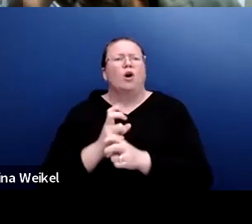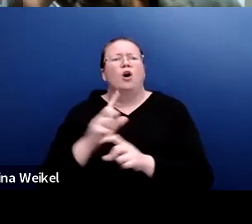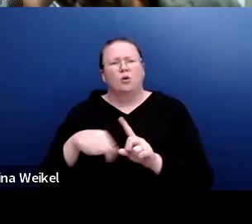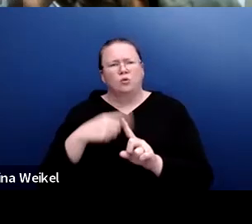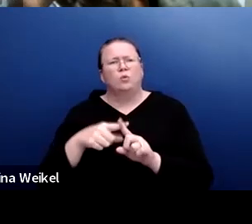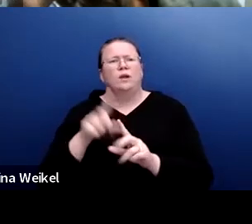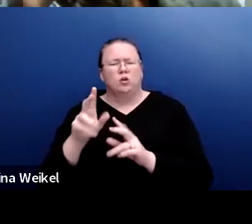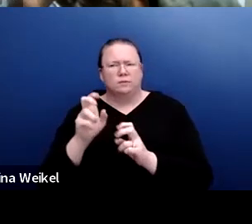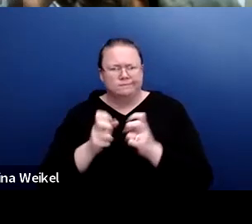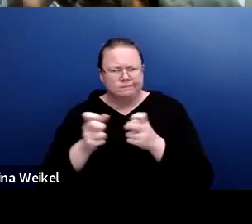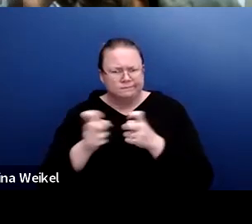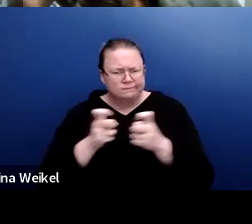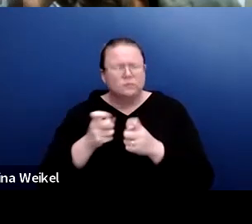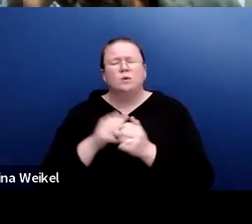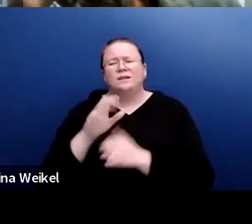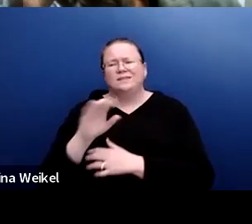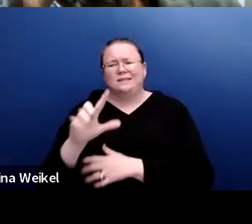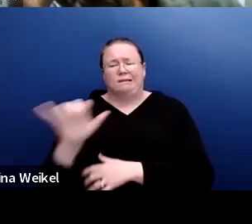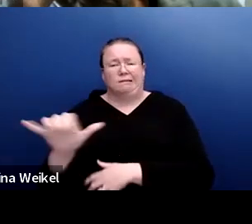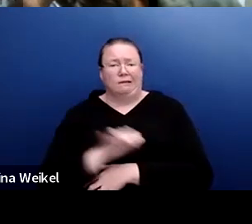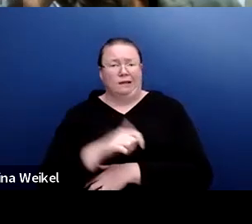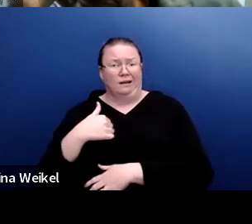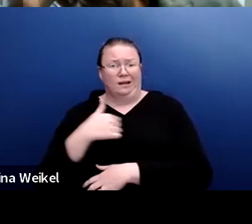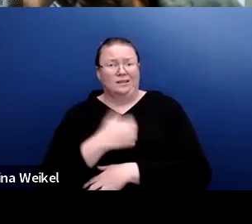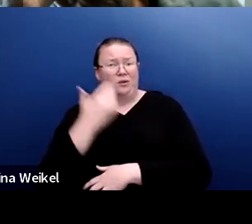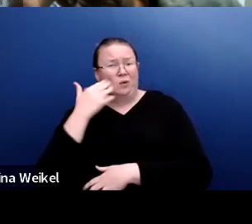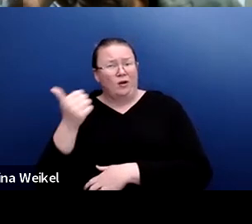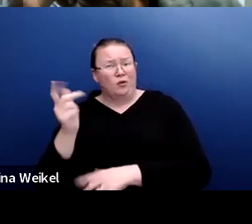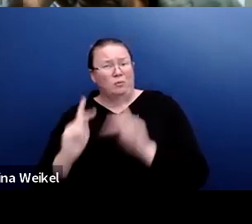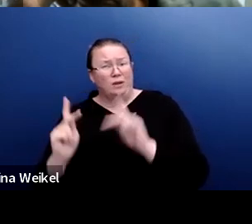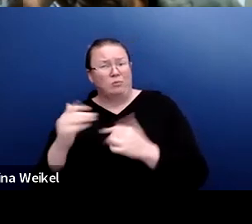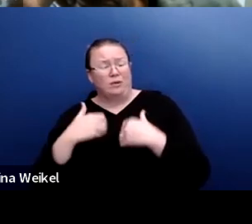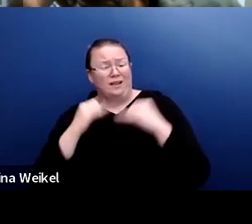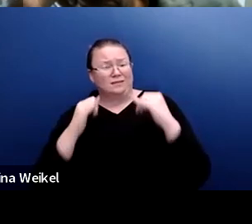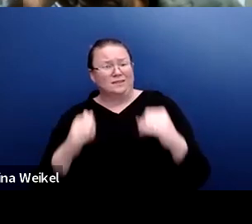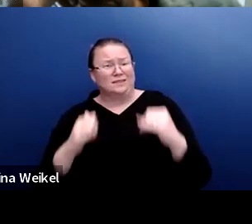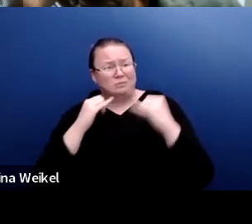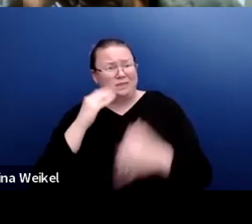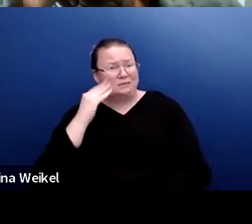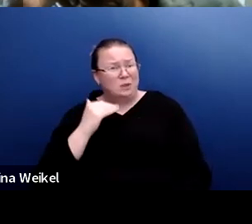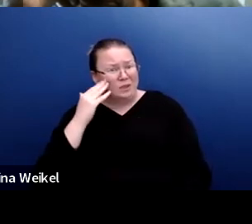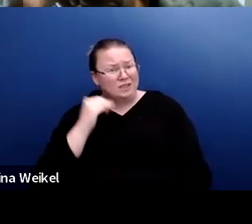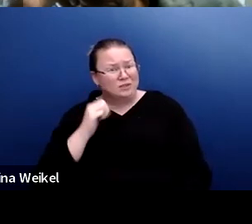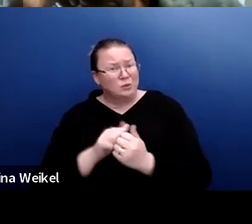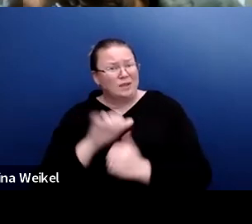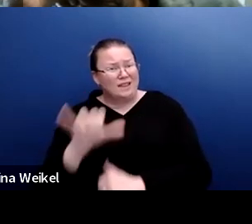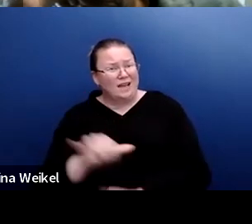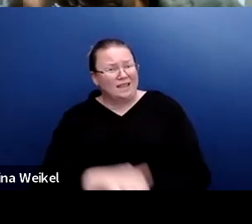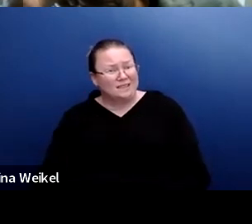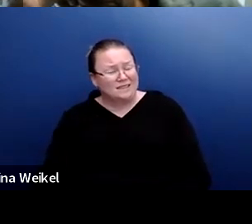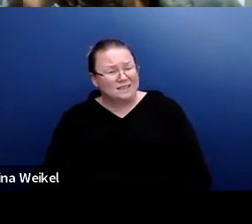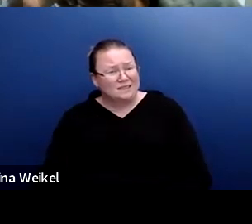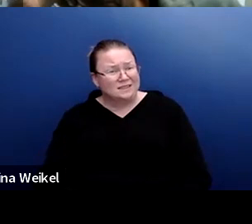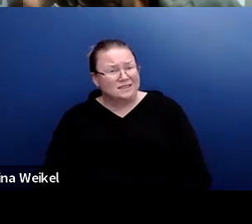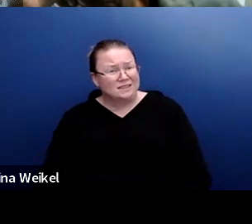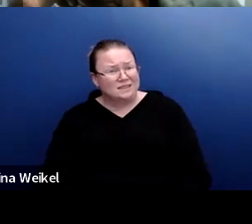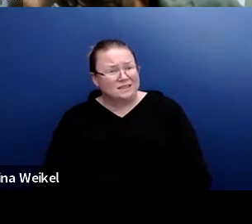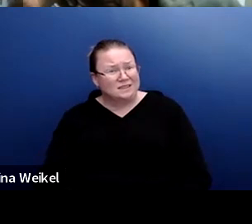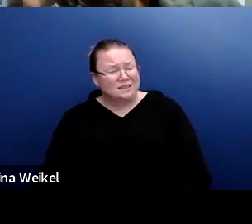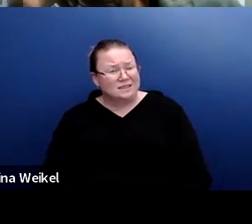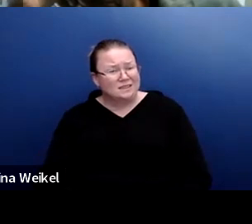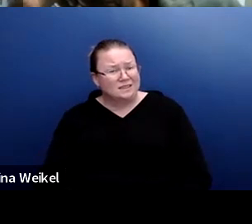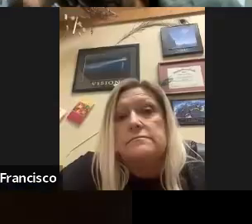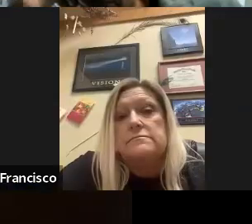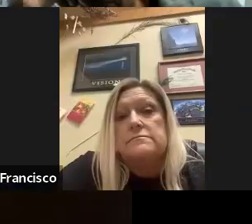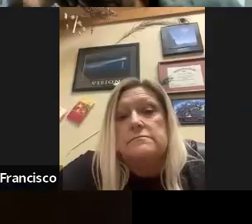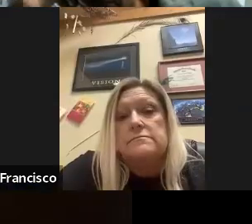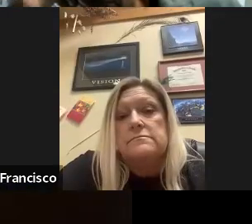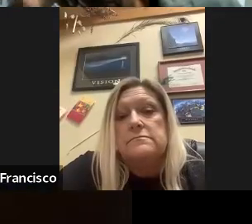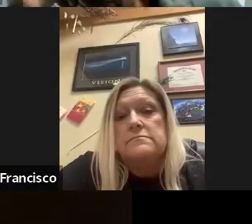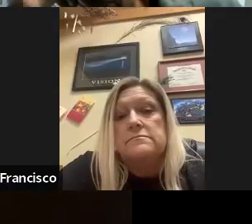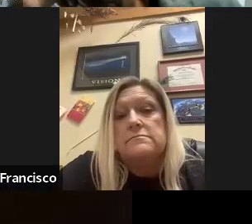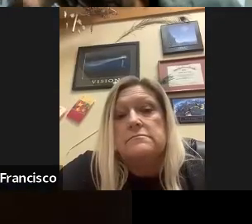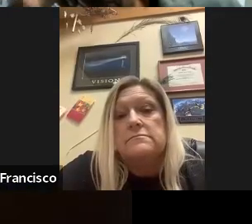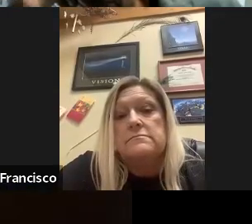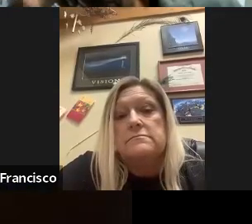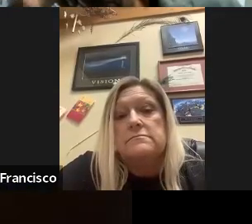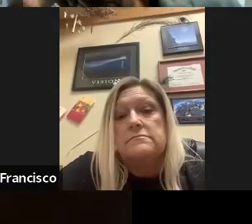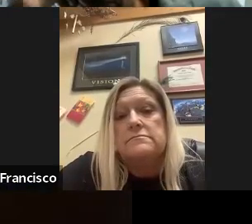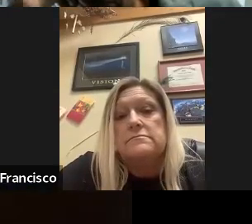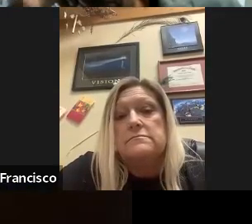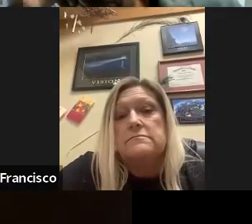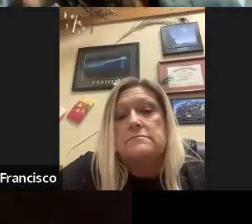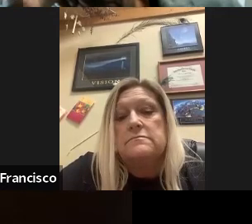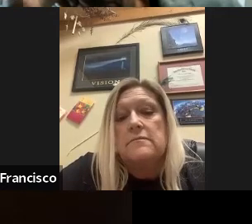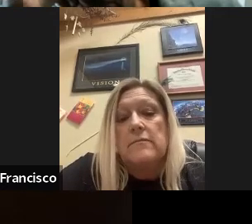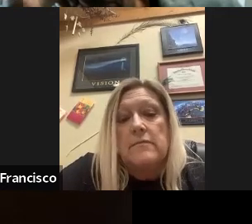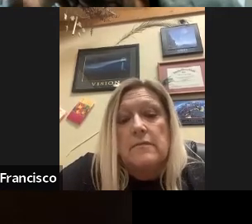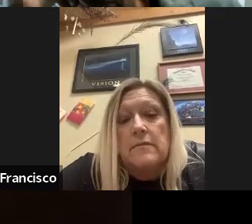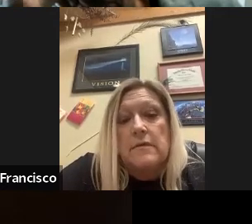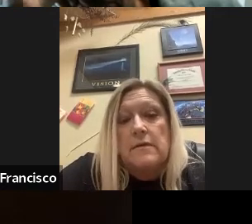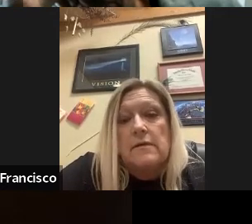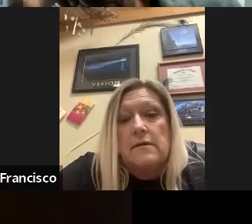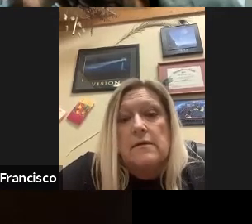our nursing home transition coordinators were having a difficult time keeping them because we are in a managed care run state. Oftentimes MCO's are poaching our nursing home transition staff and that has become a huge problem for us. It is hard enough to keep and retain staff, but when you are dealing with the for-profit or managed-care organizations